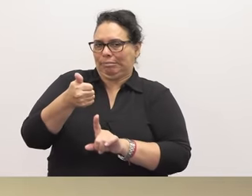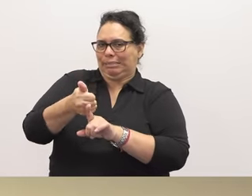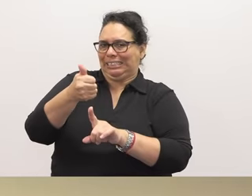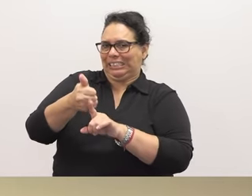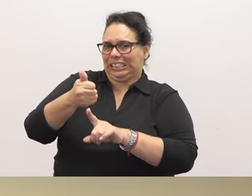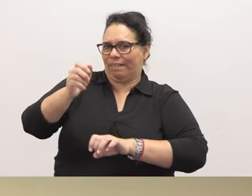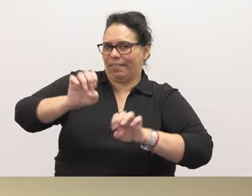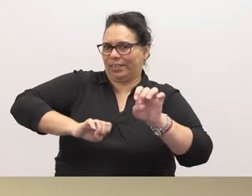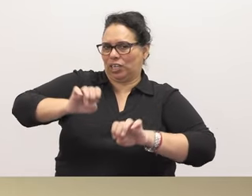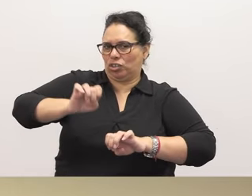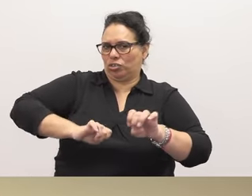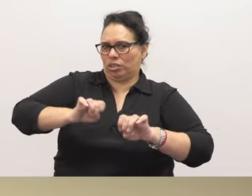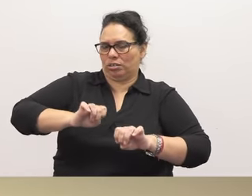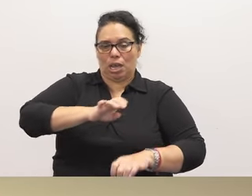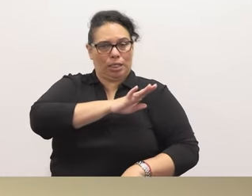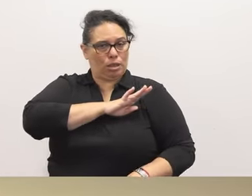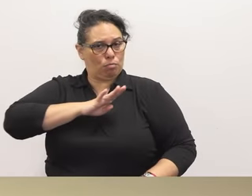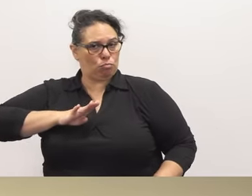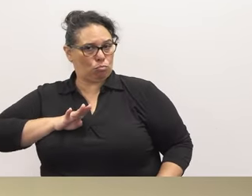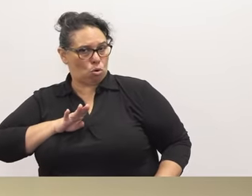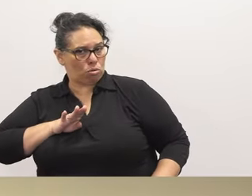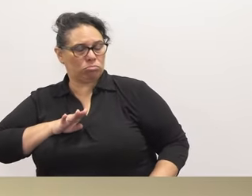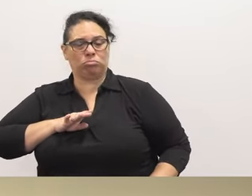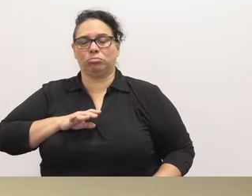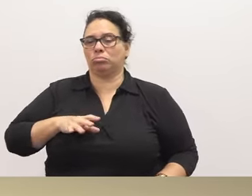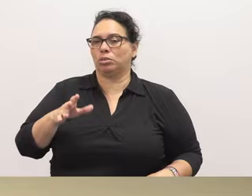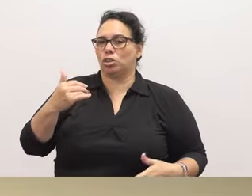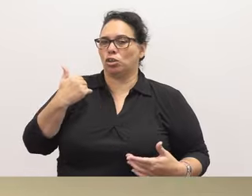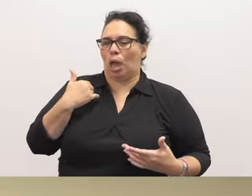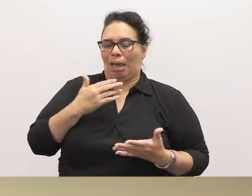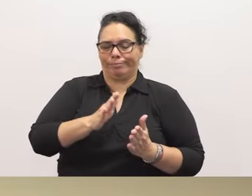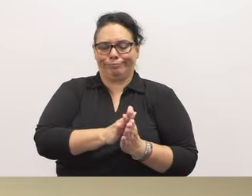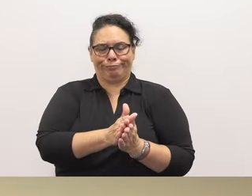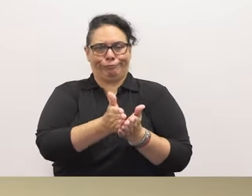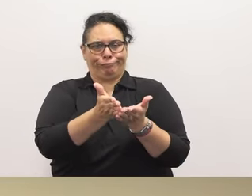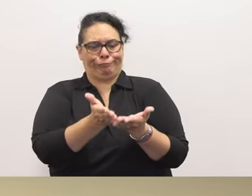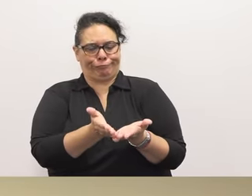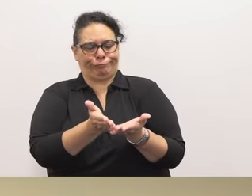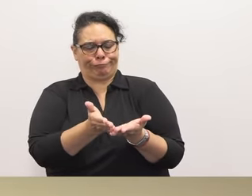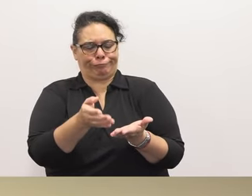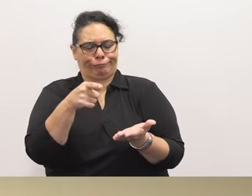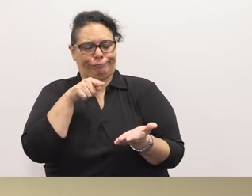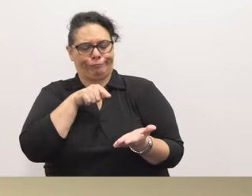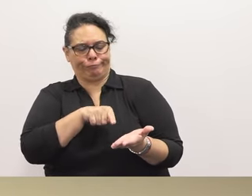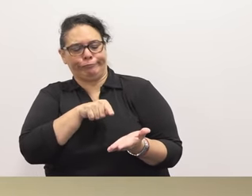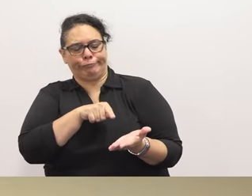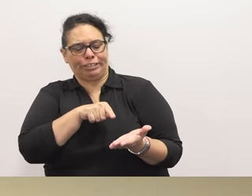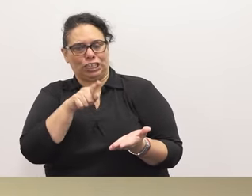where once a quarter you pull out the instrument in the manual and just do a quick check-in. The first time, it's pretty hefty.